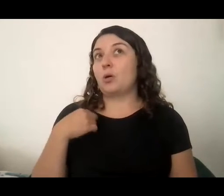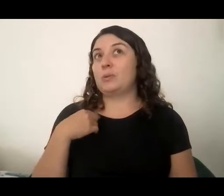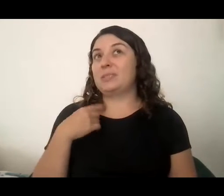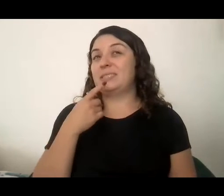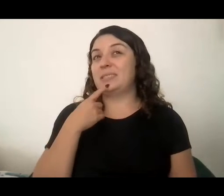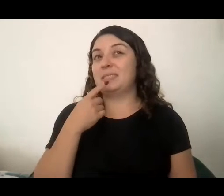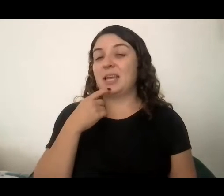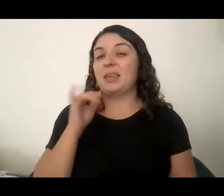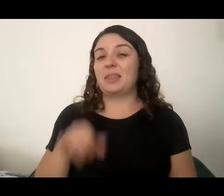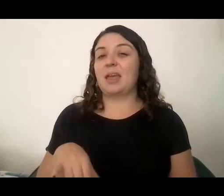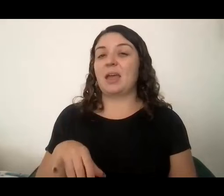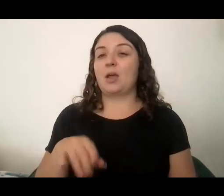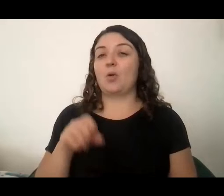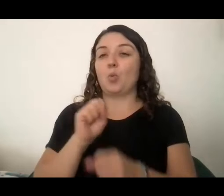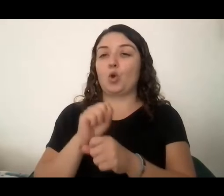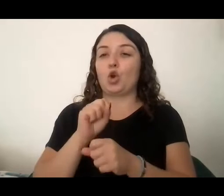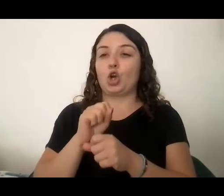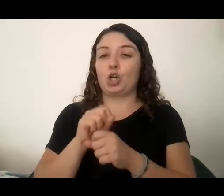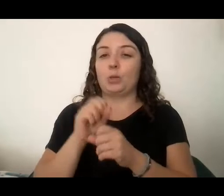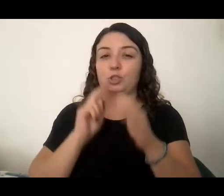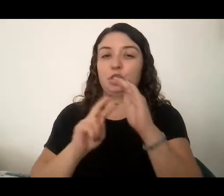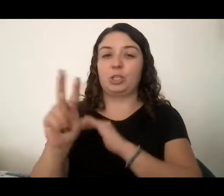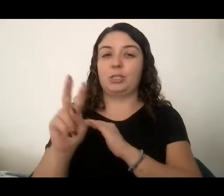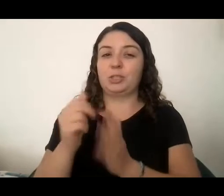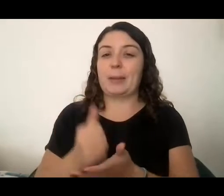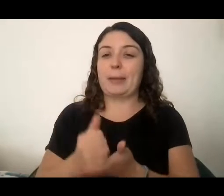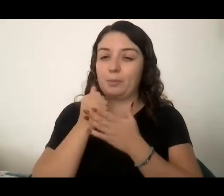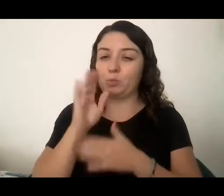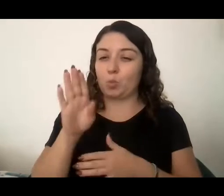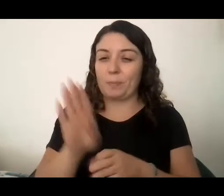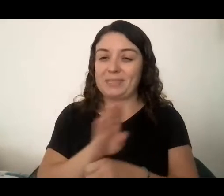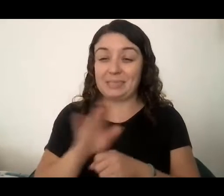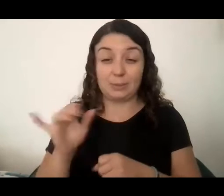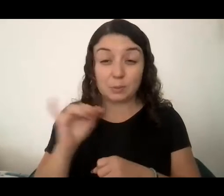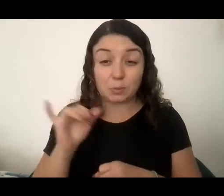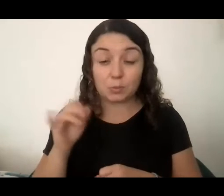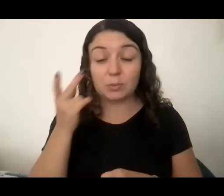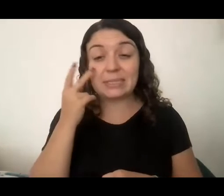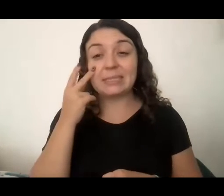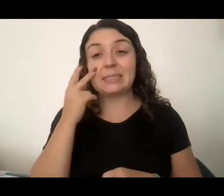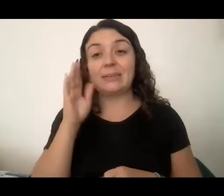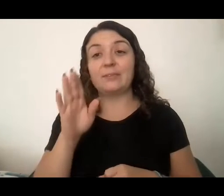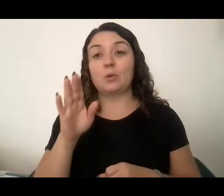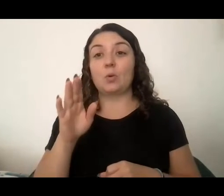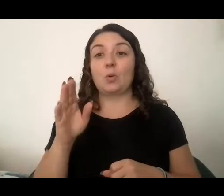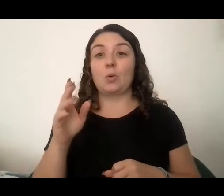important for you to do as well so that you have a sense of whether you are on track with where